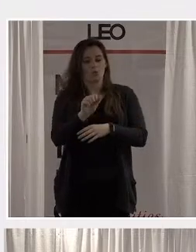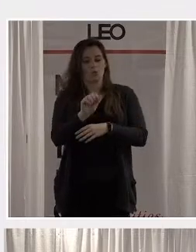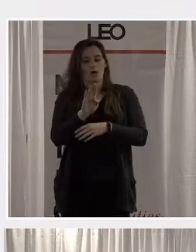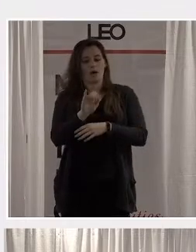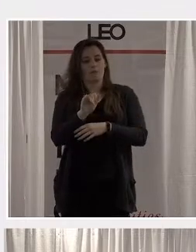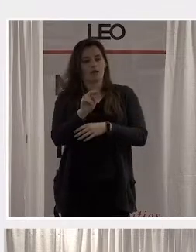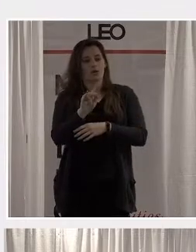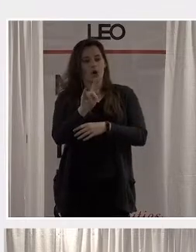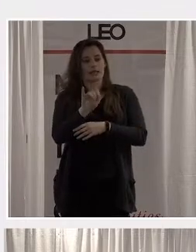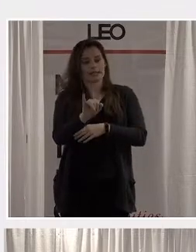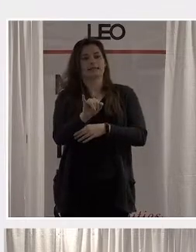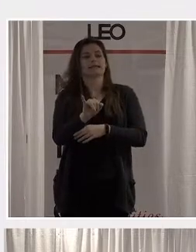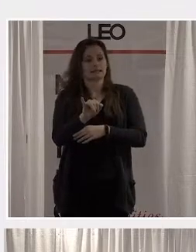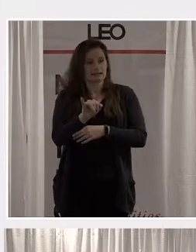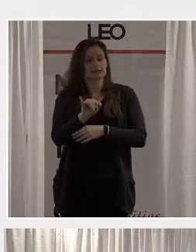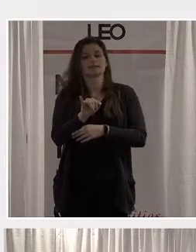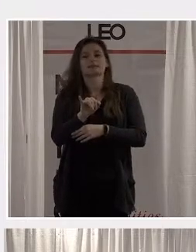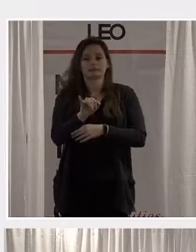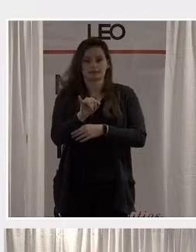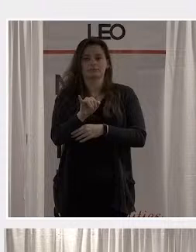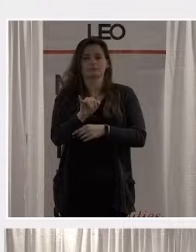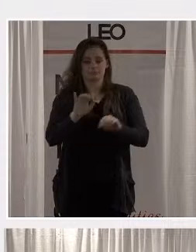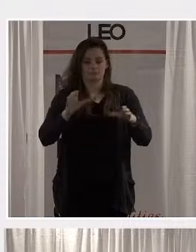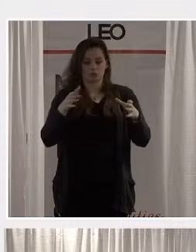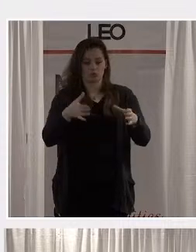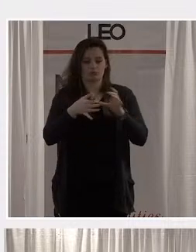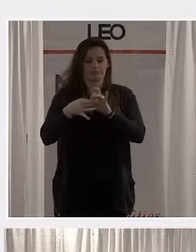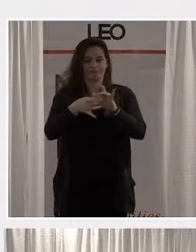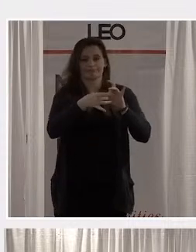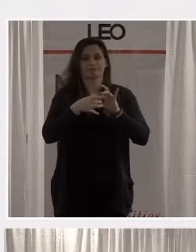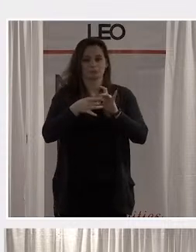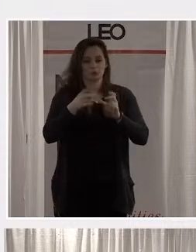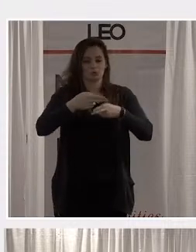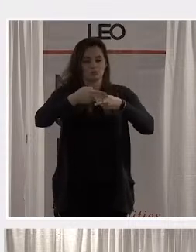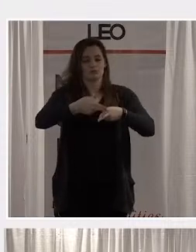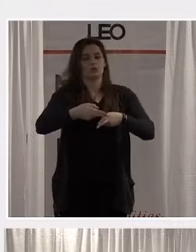WHICH CONSIST OF MIK’MAKI, MALISEET,